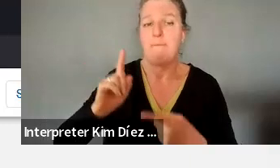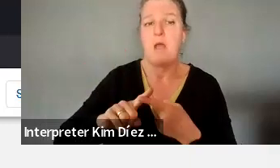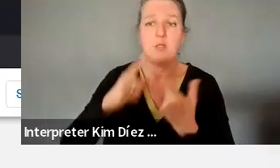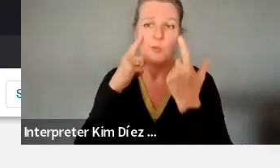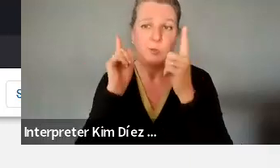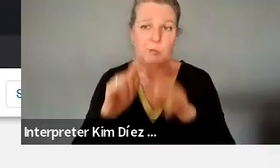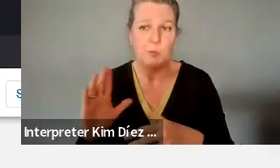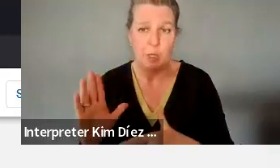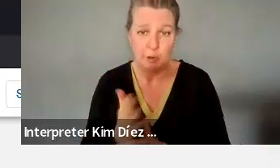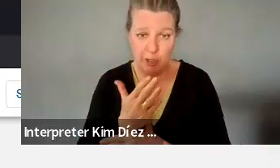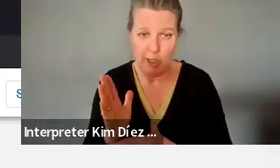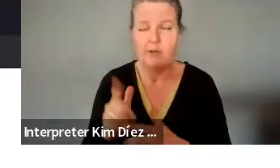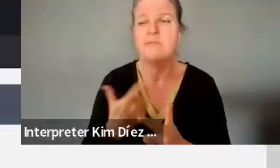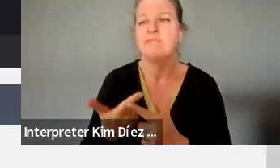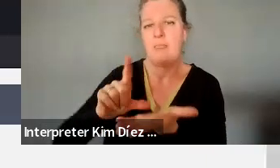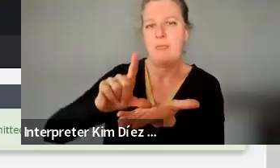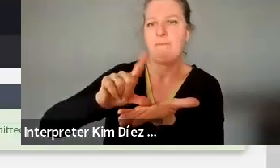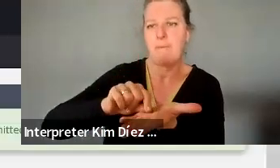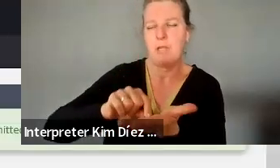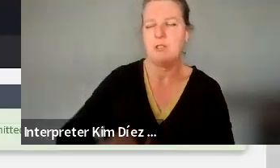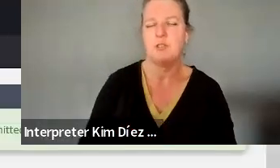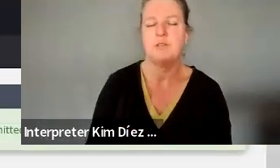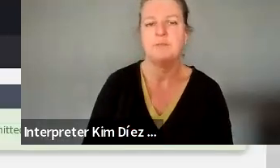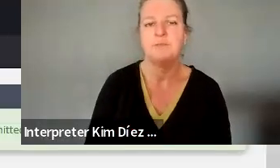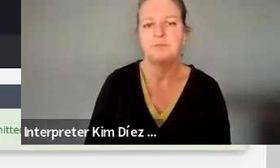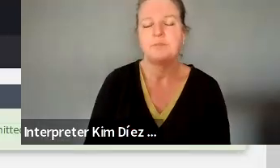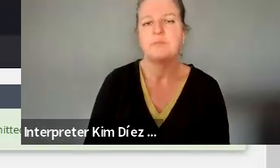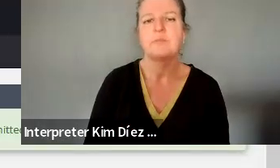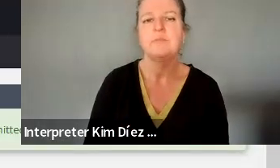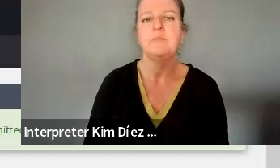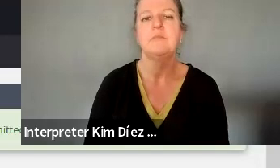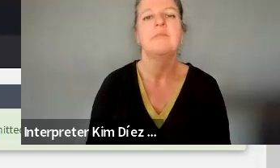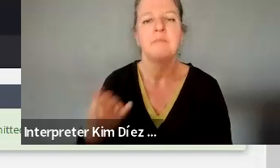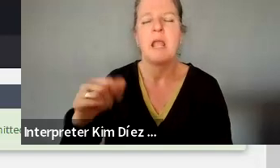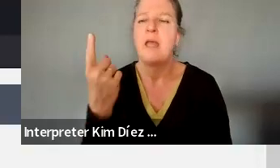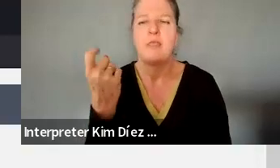and you'll hit Publish. And there's still another step to do here.